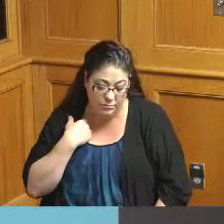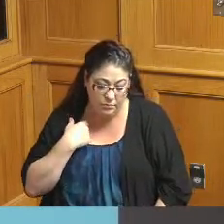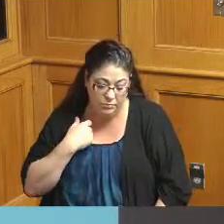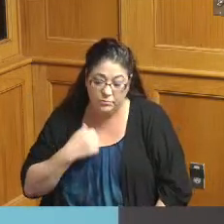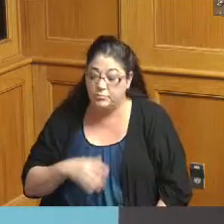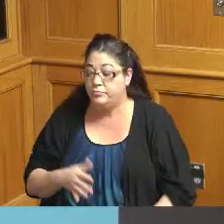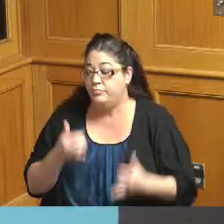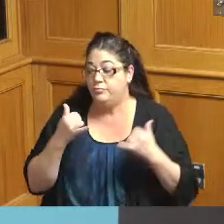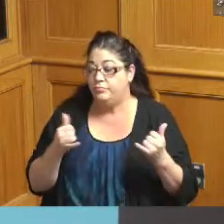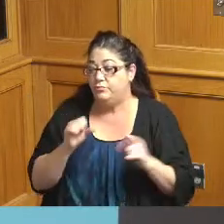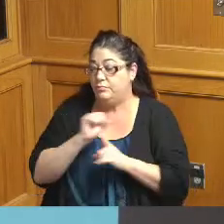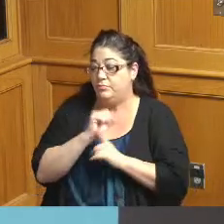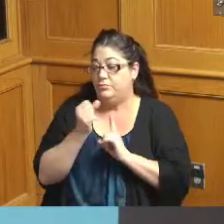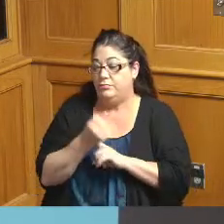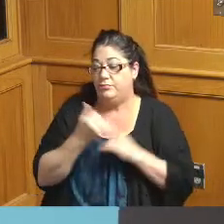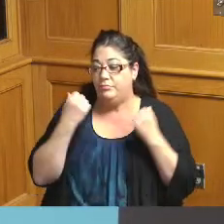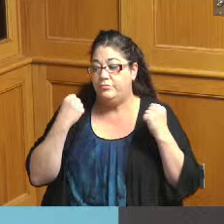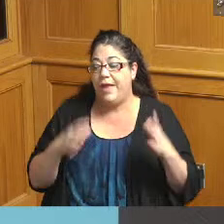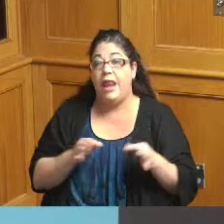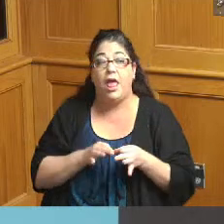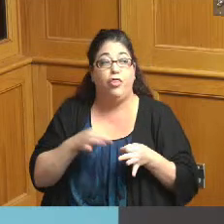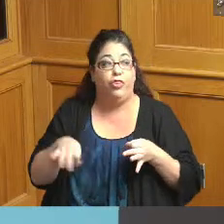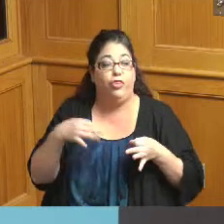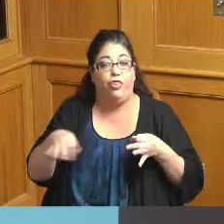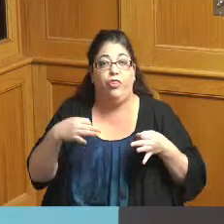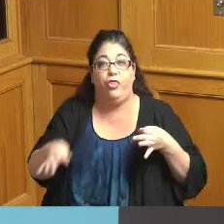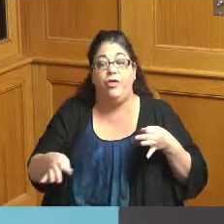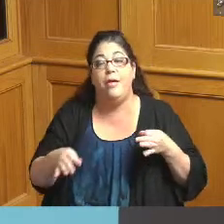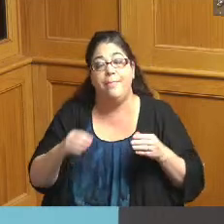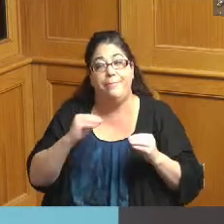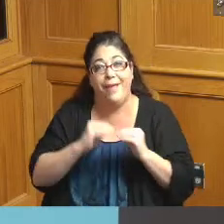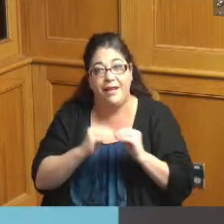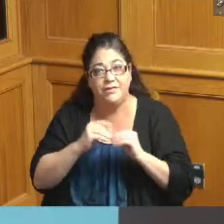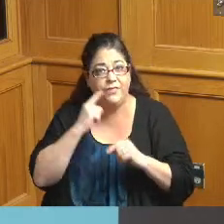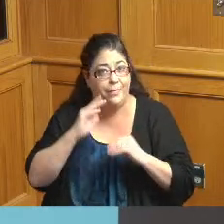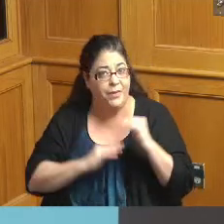current condition there's been a lot of deferred maintenance in our building and it looks pretty